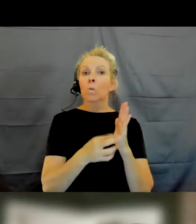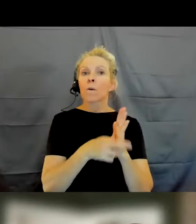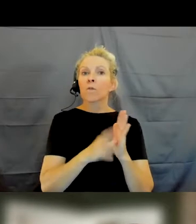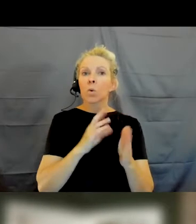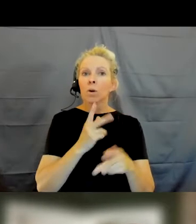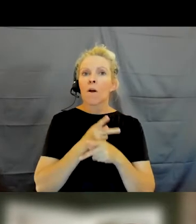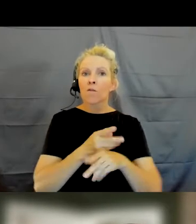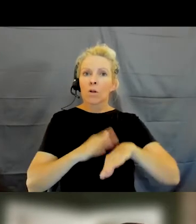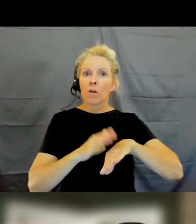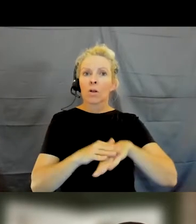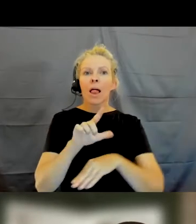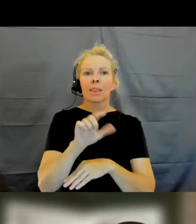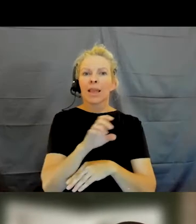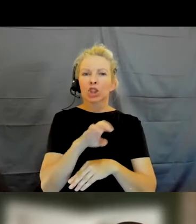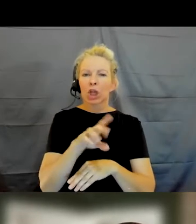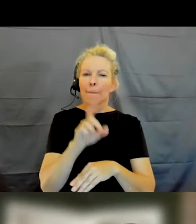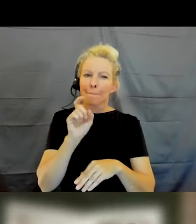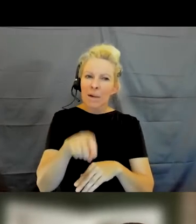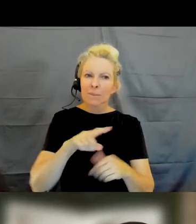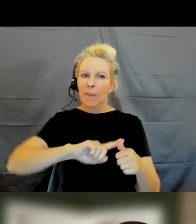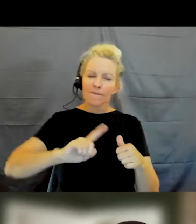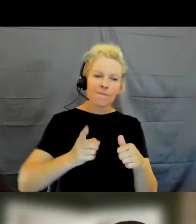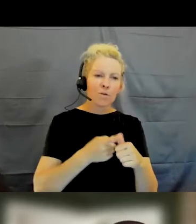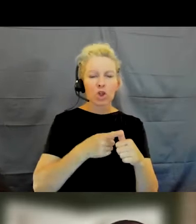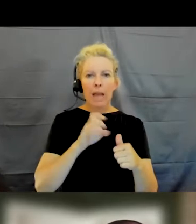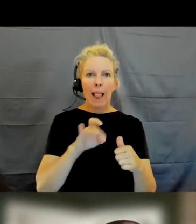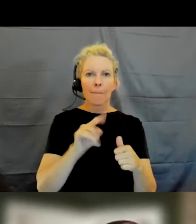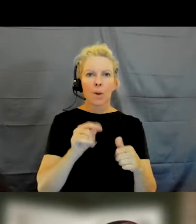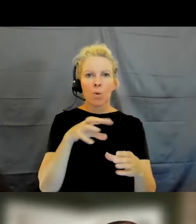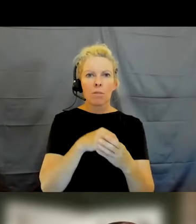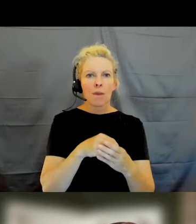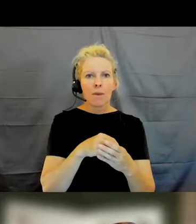to be the very first element in the field set. That is a quick check you can do, just glancing